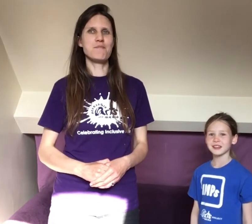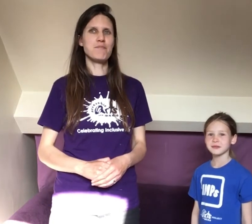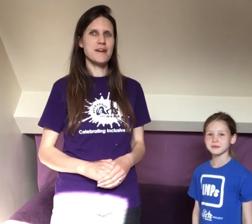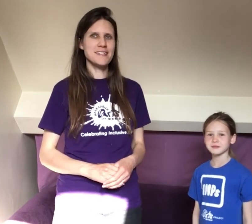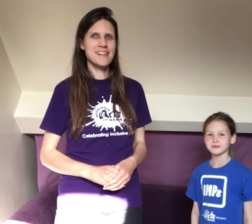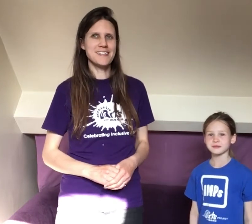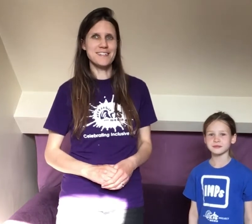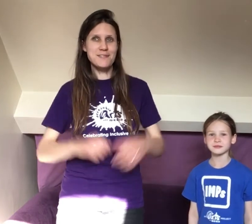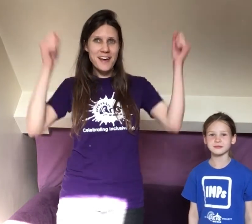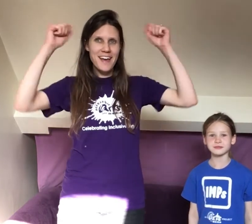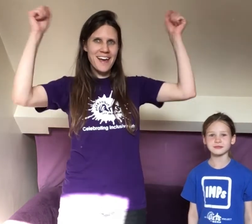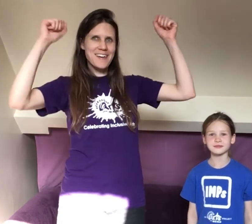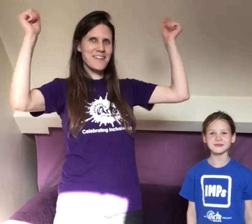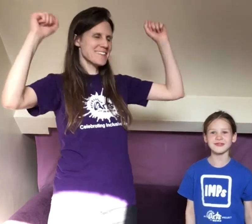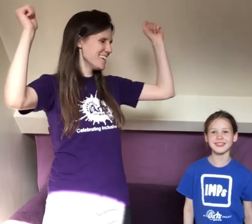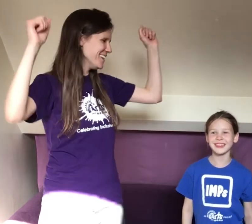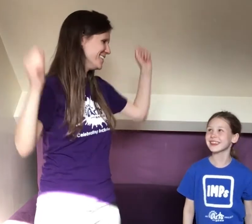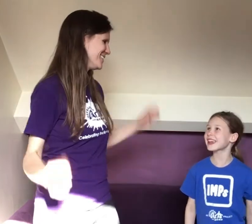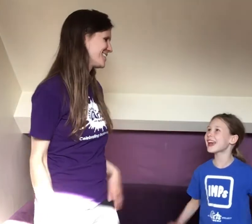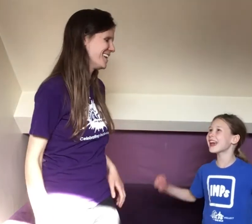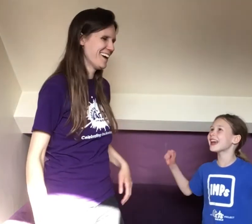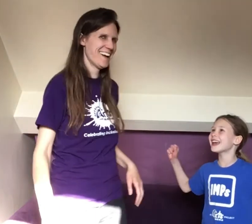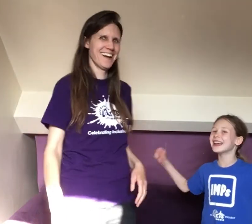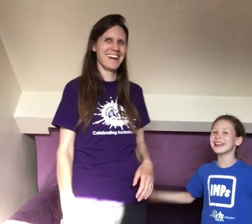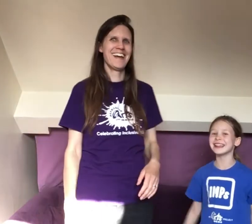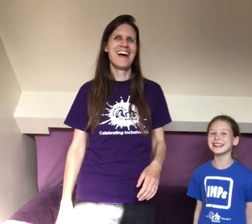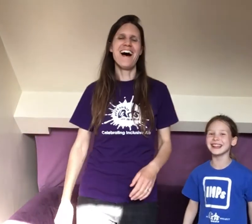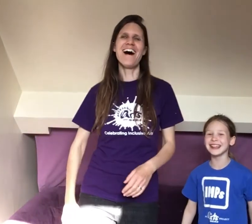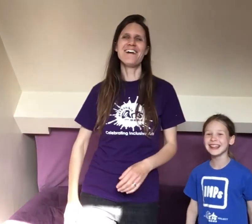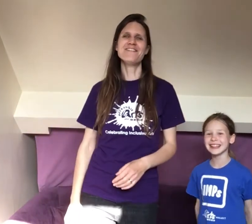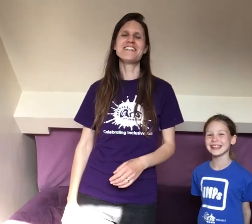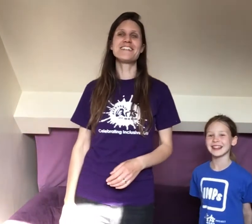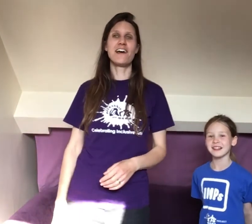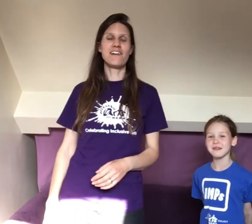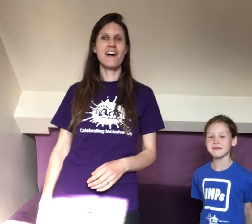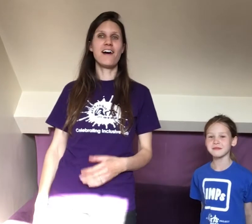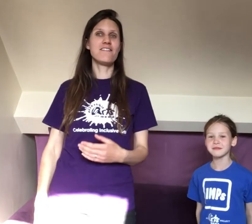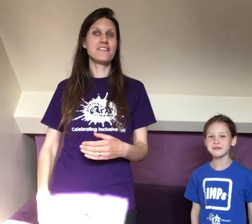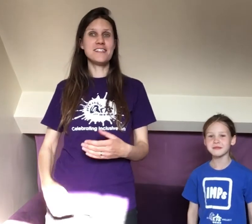some presents! Woo! Presents! Yay! So…